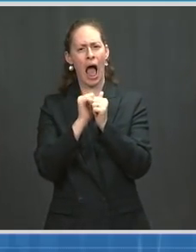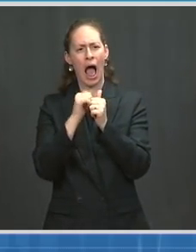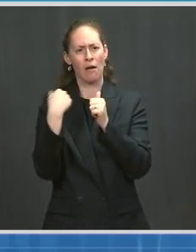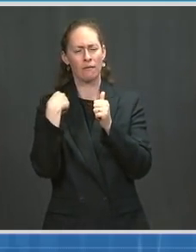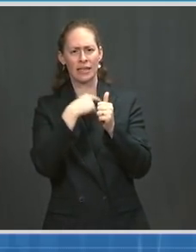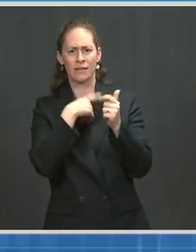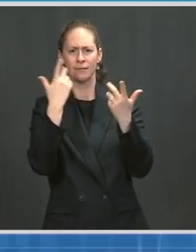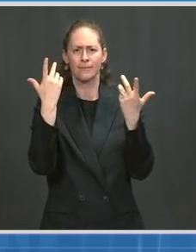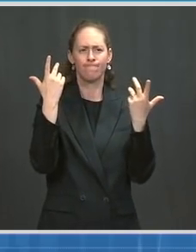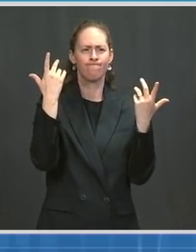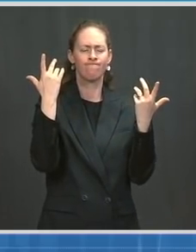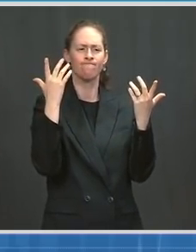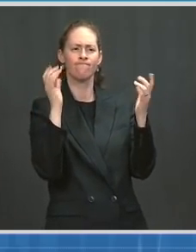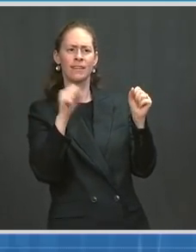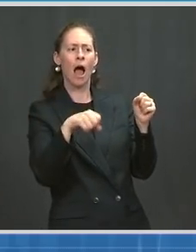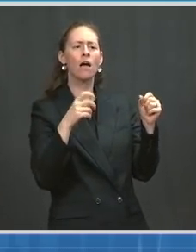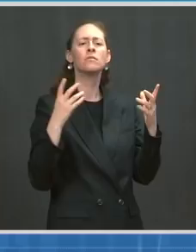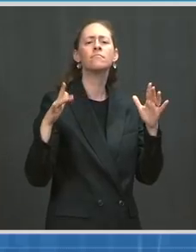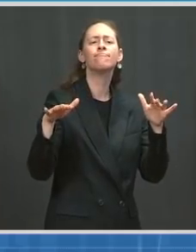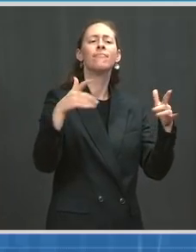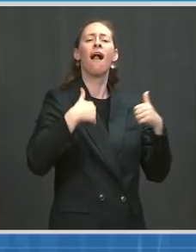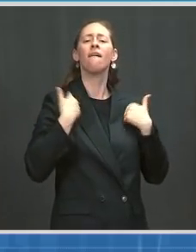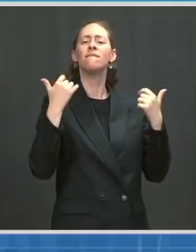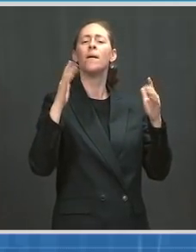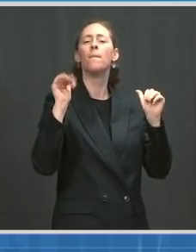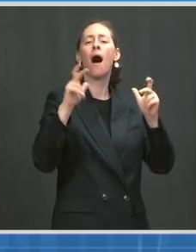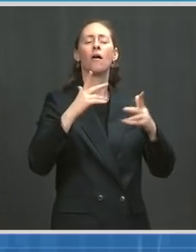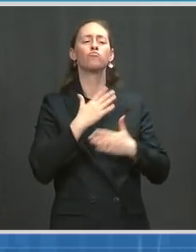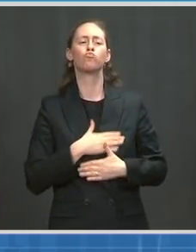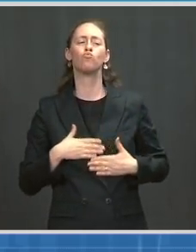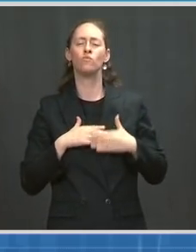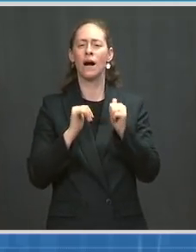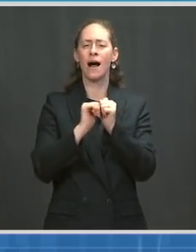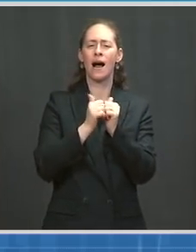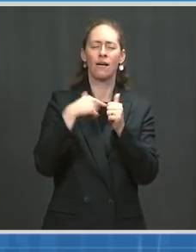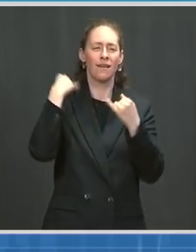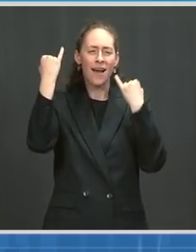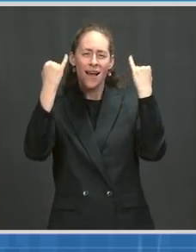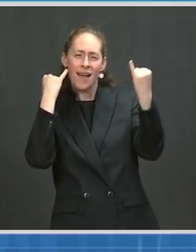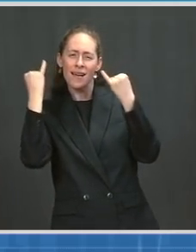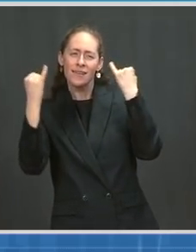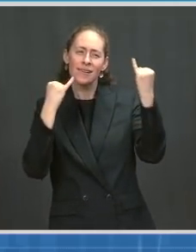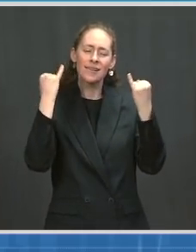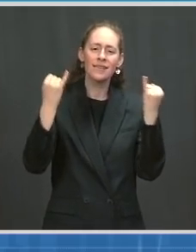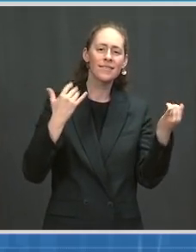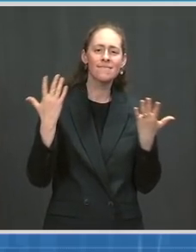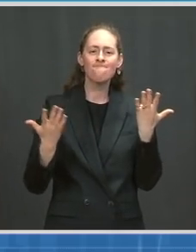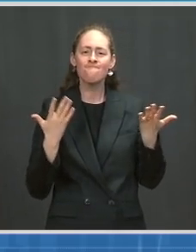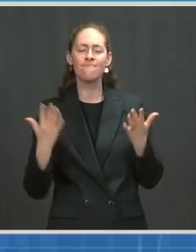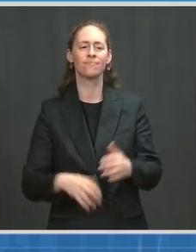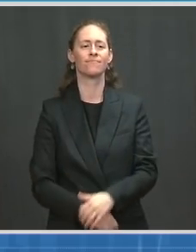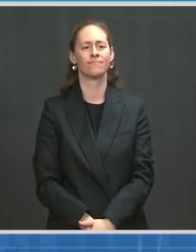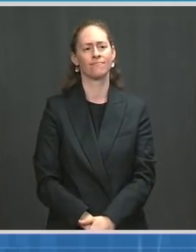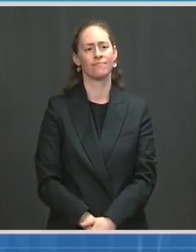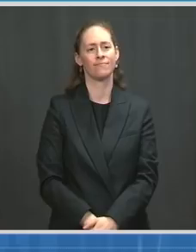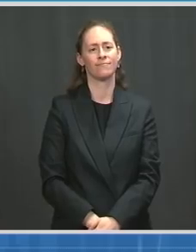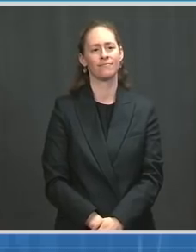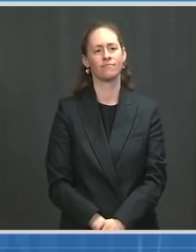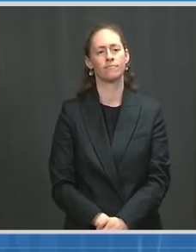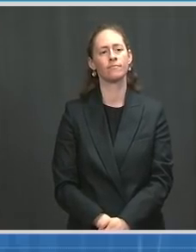And, you know, Dr. Murthy has written extensively, in all seriousness, about the concept of loneliness and about social contact and so forth.